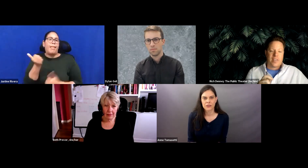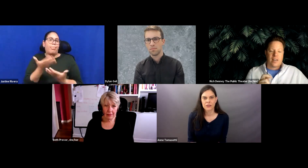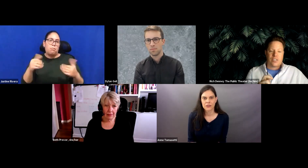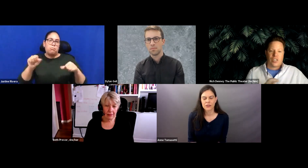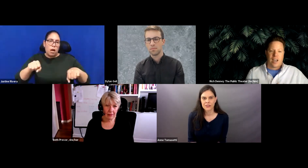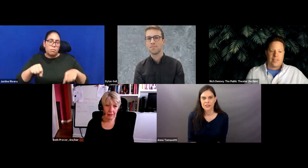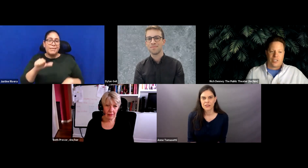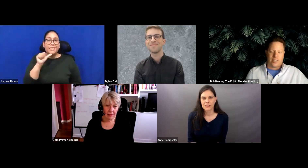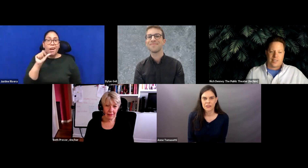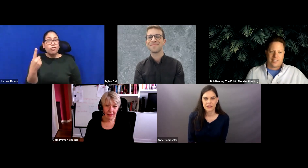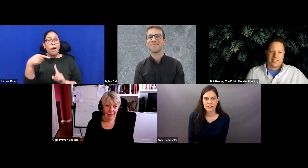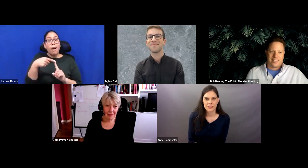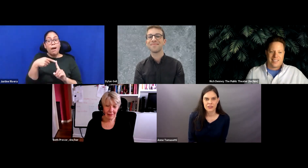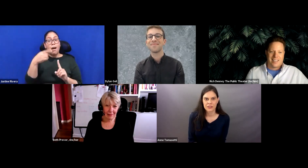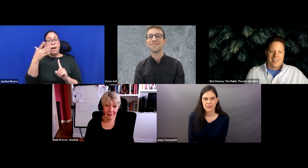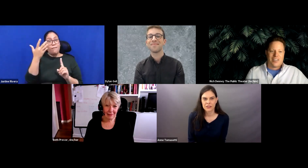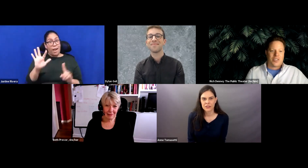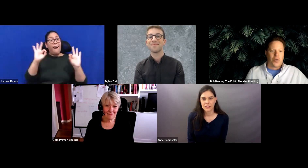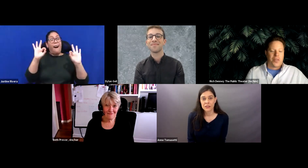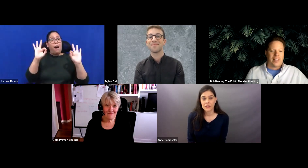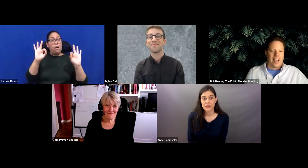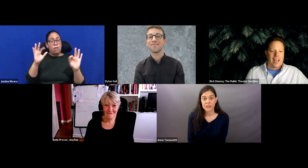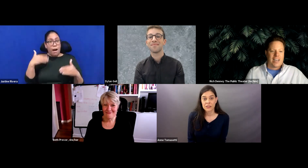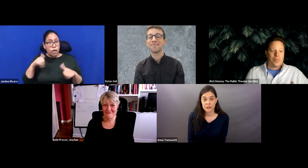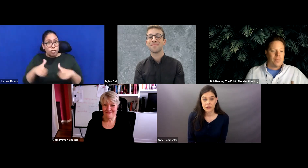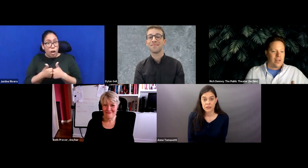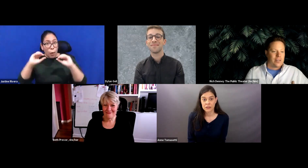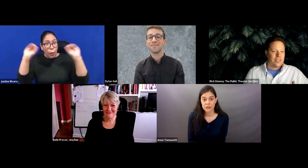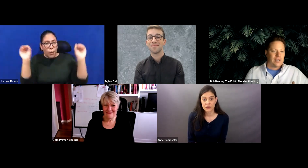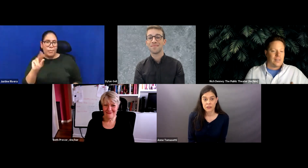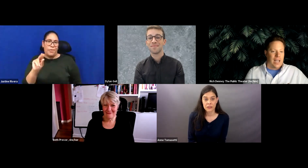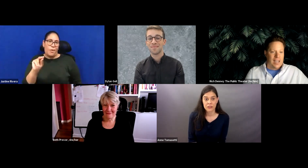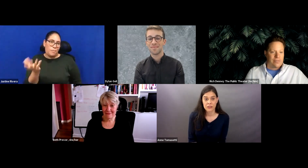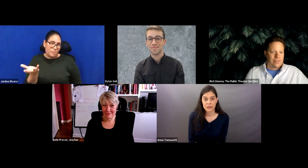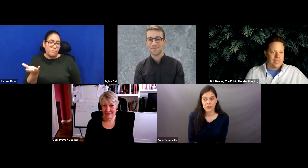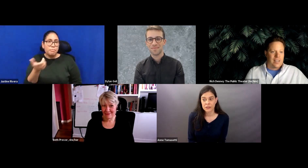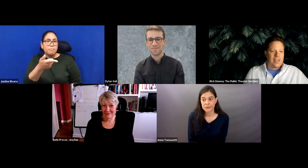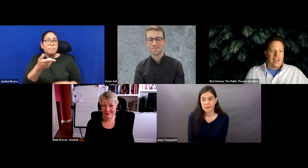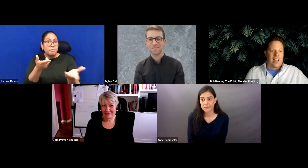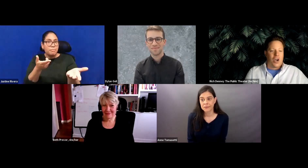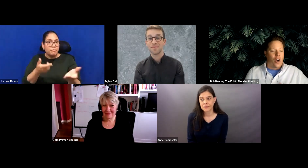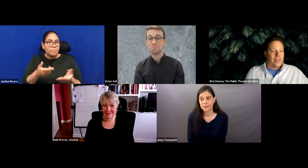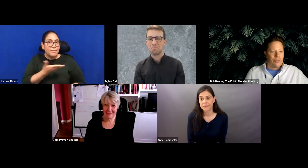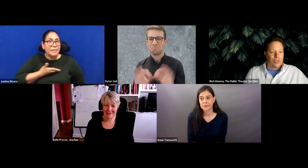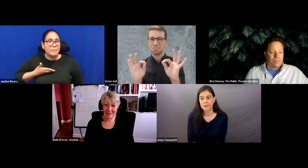without its challenges. So The Line premiered live on YouTube,